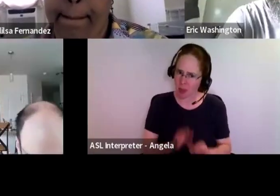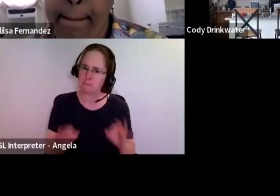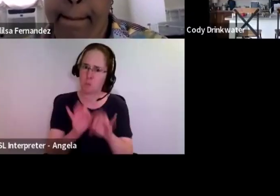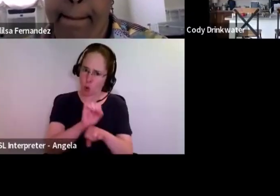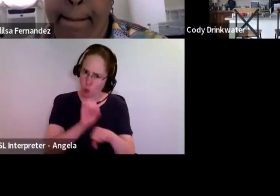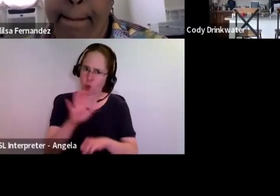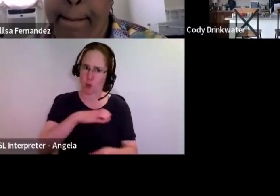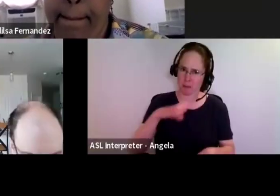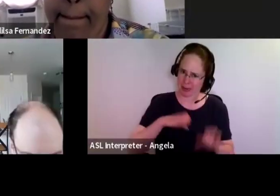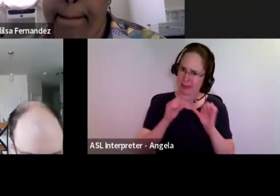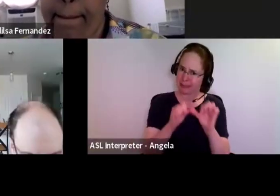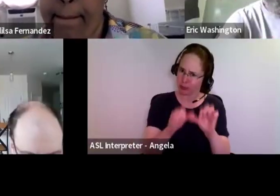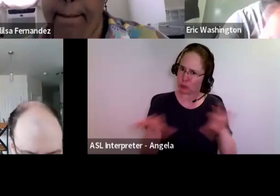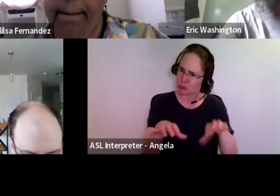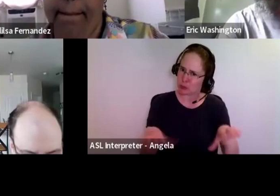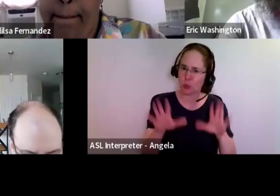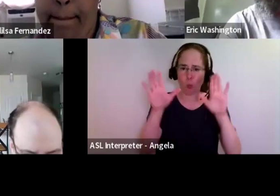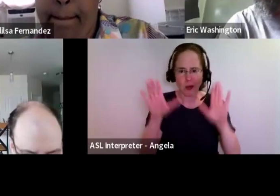continues to do. It's wonderful to hear how that's progressing